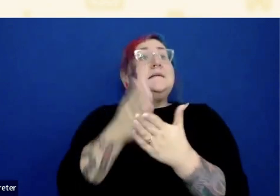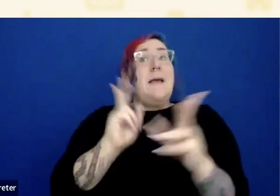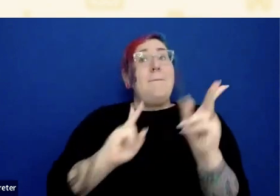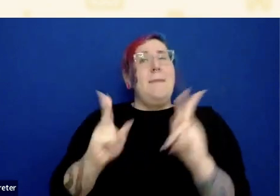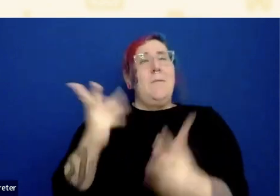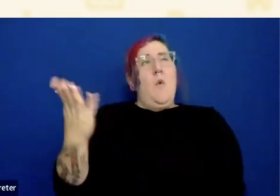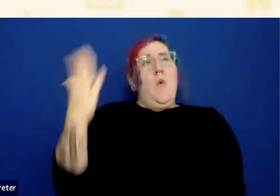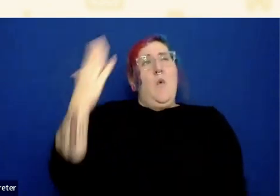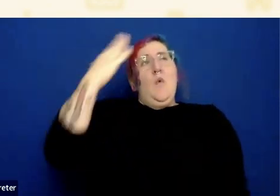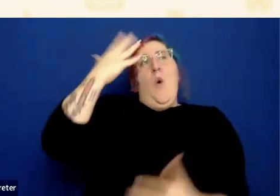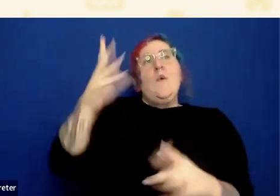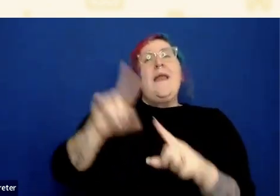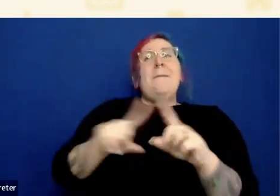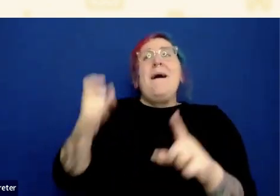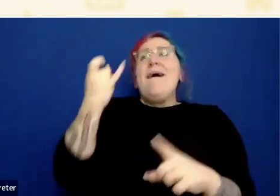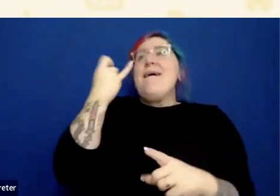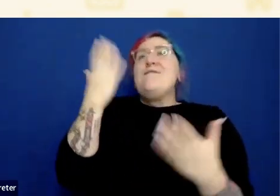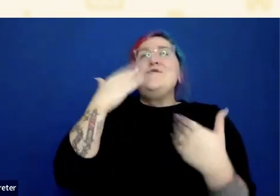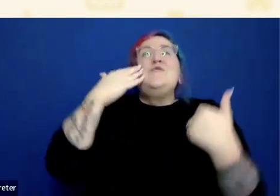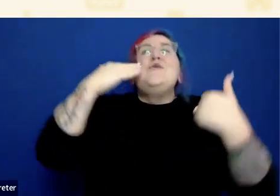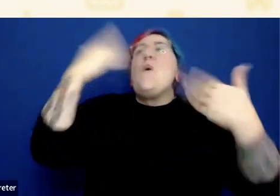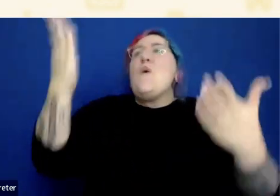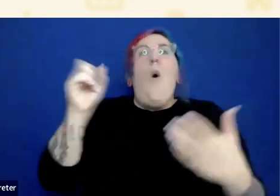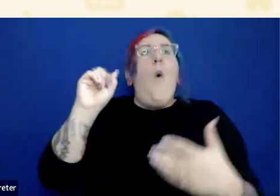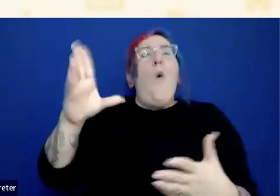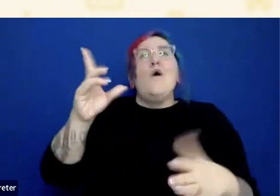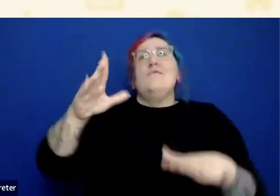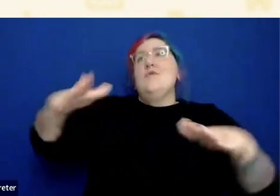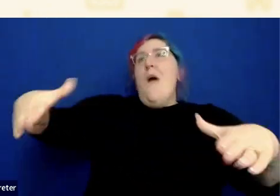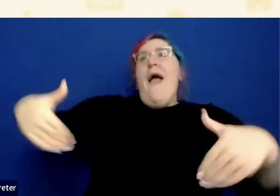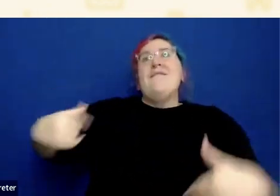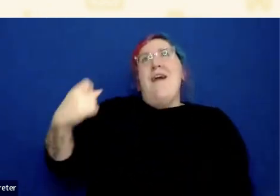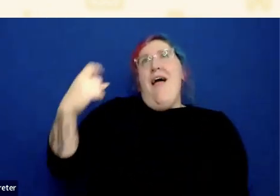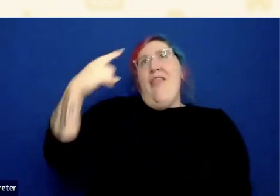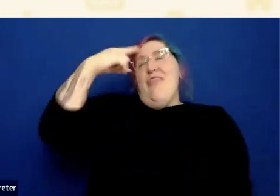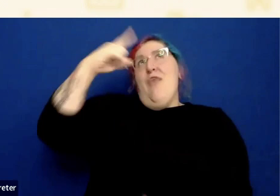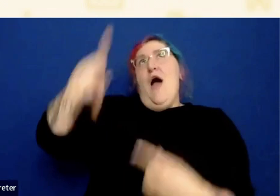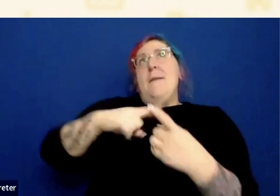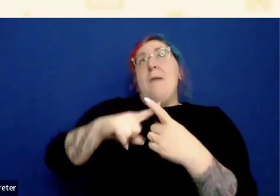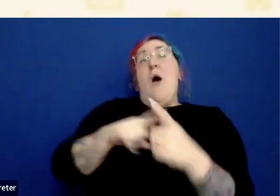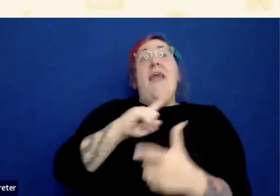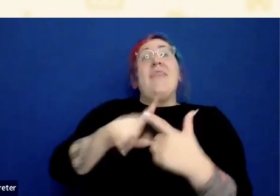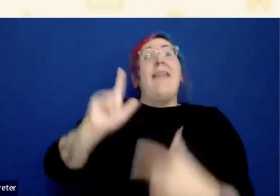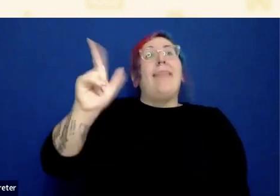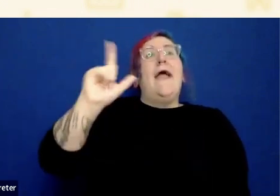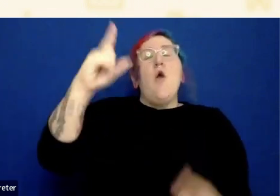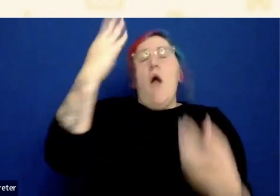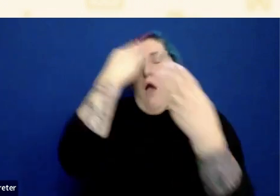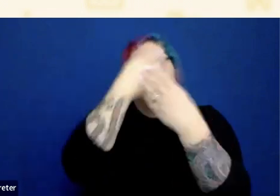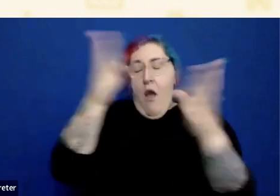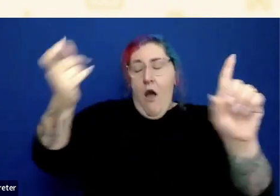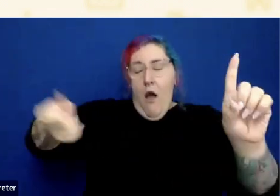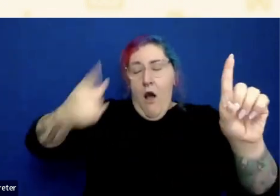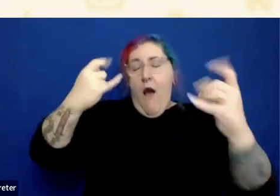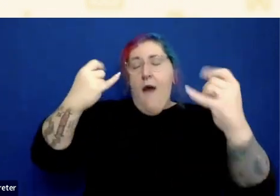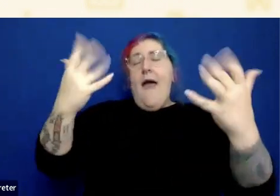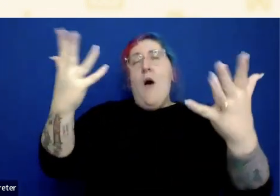haven't thought about it, but then have seen the light, if you will, and now want to make their site accessible, where do they start?